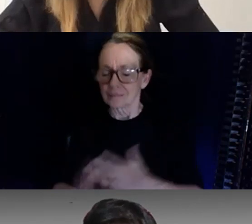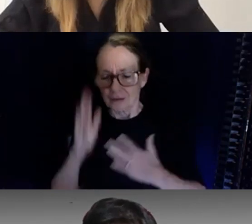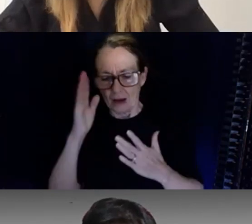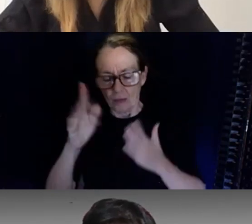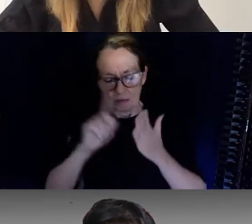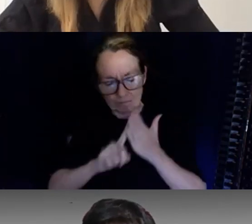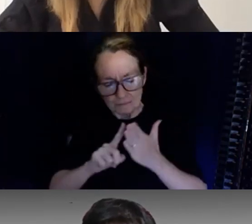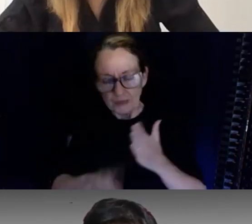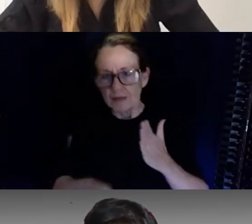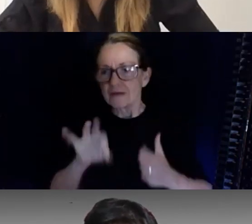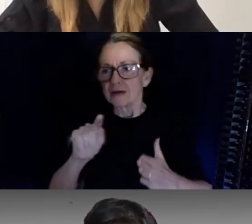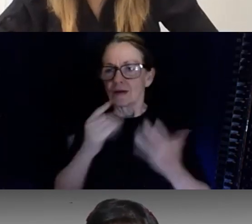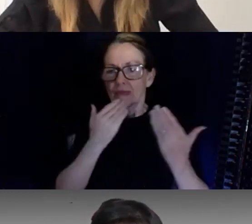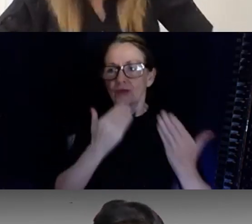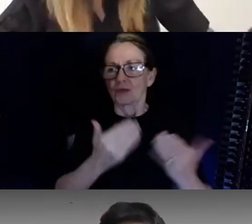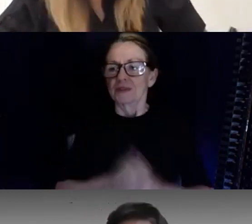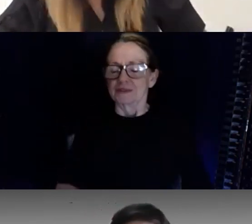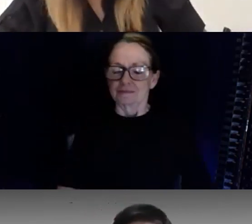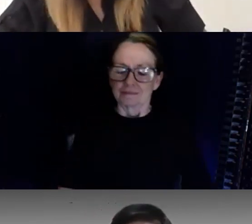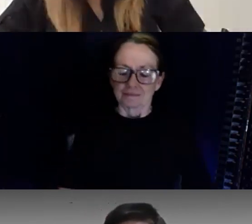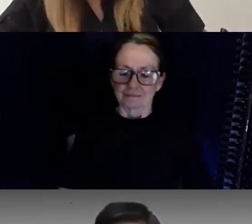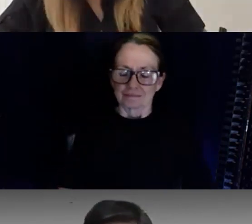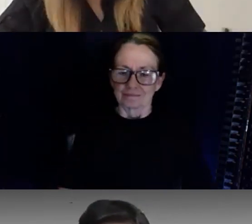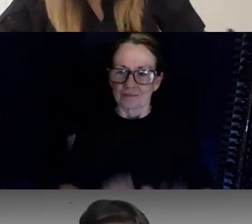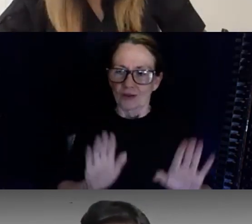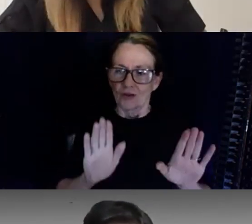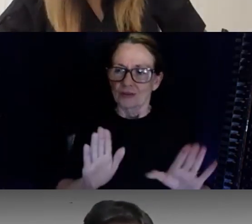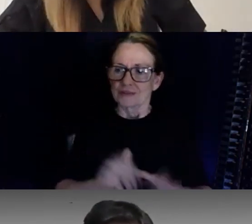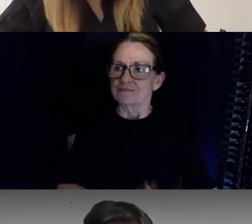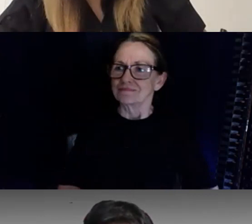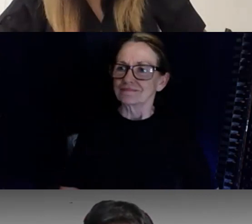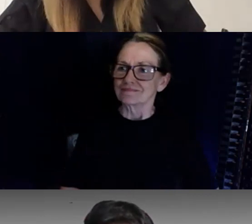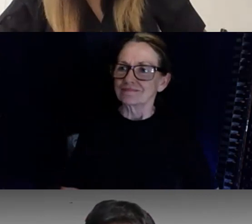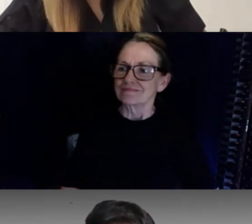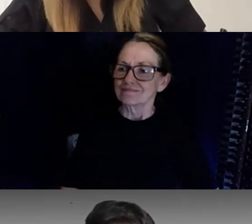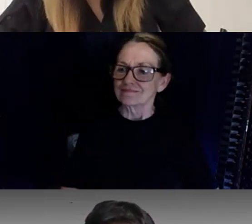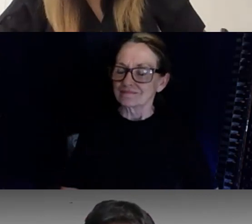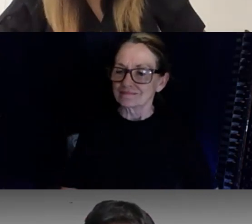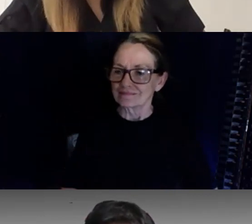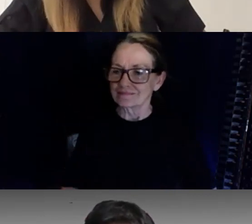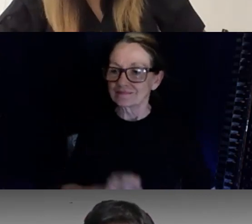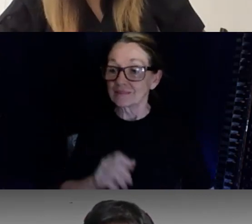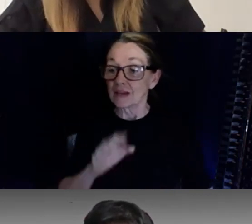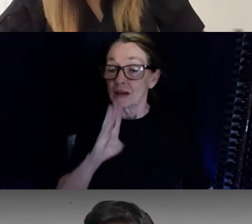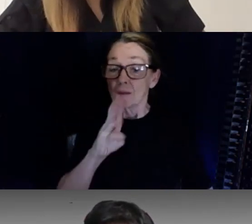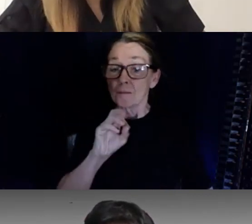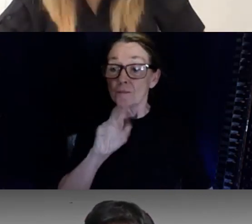THEY MUST HAVE AN ORGANIZATION, I JUST DON'T HAPPEN TO KNOW WHAT IT IS. OKAY. GREAT. I WILL LOOK INTO THAT AND FIND THAT OUT. THANK YOU. HAPPEN TO KNOW WHAT IT IS.